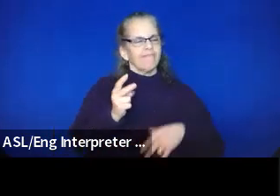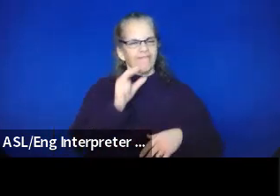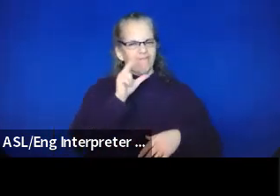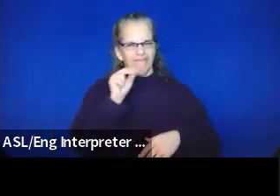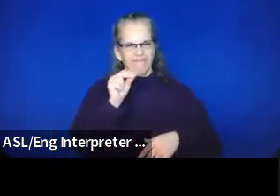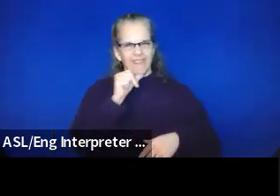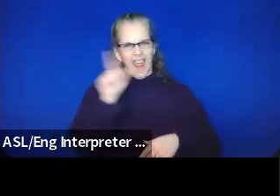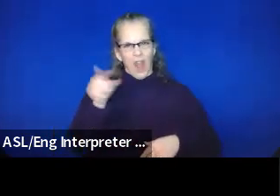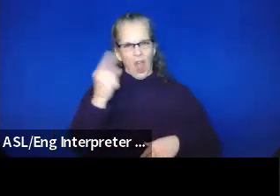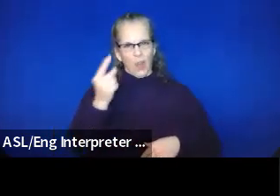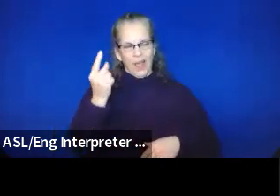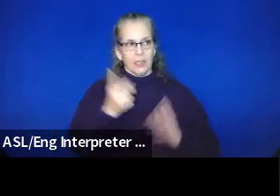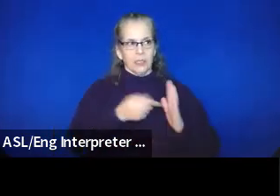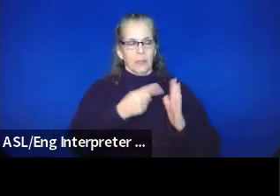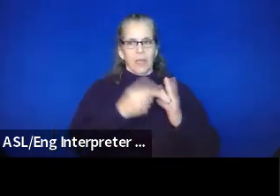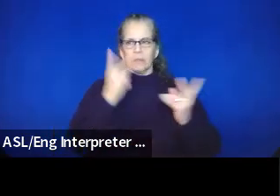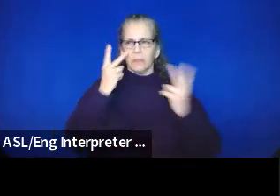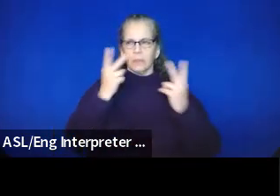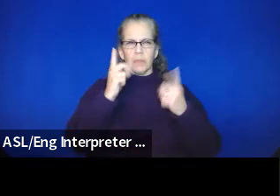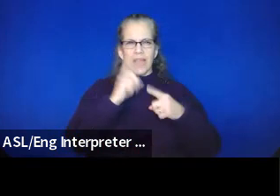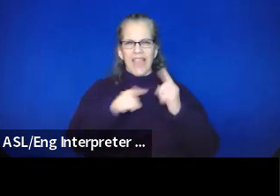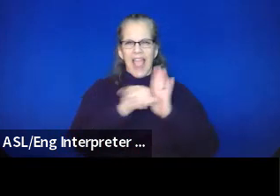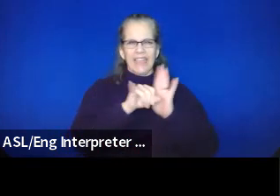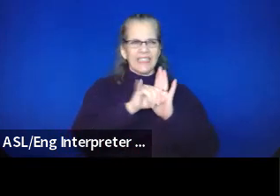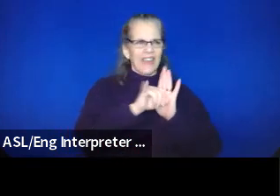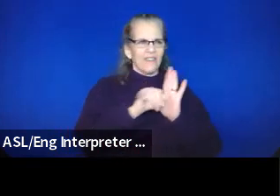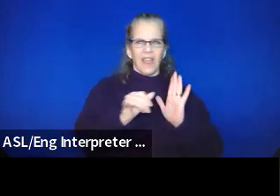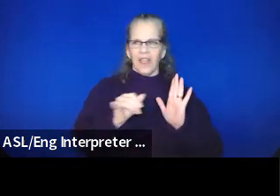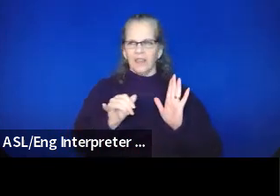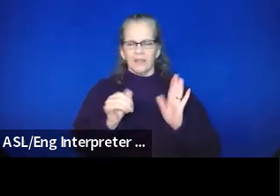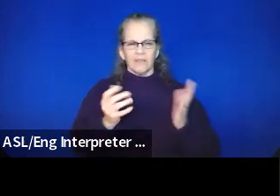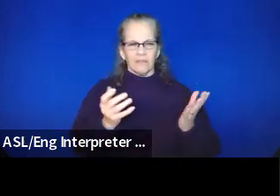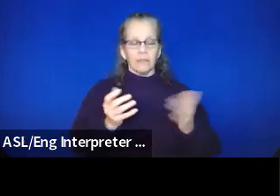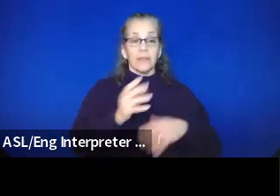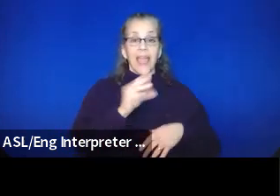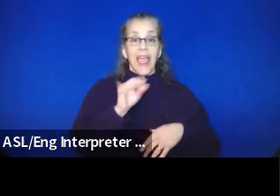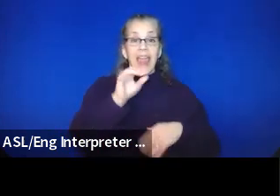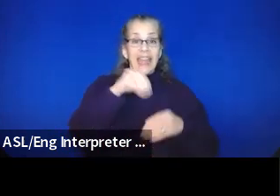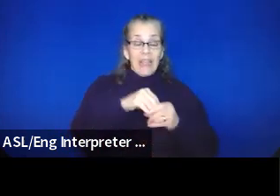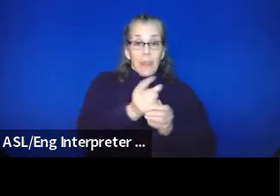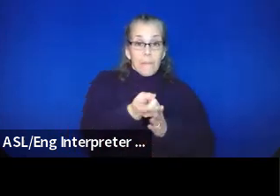with visually, and then being able to do this in the heat of the moment in, like, stressful